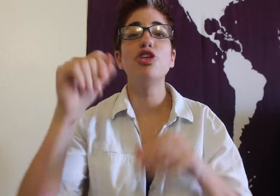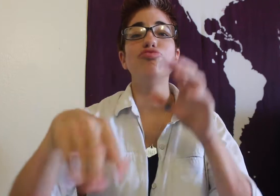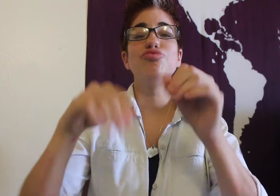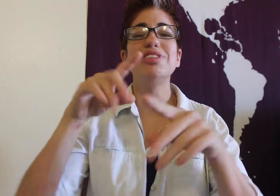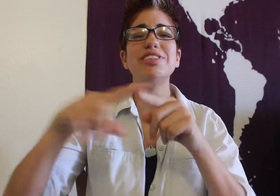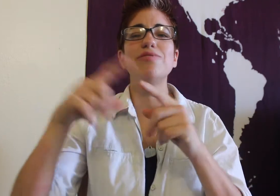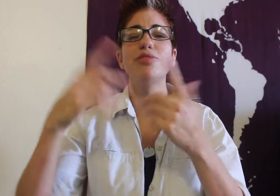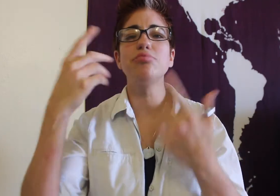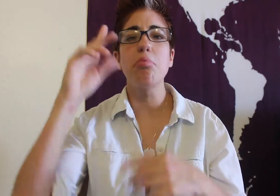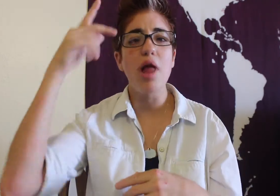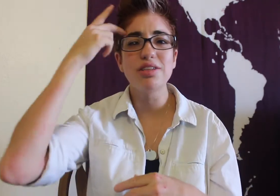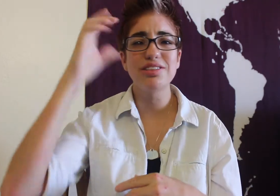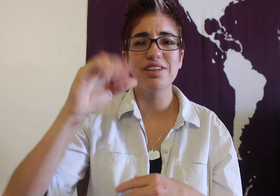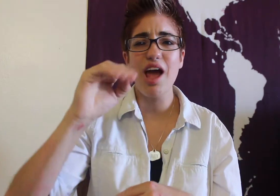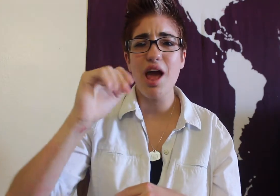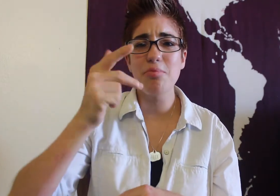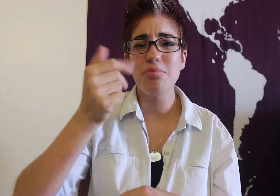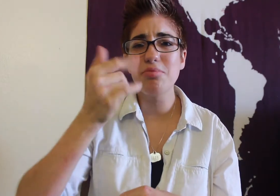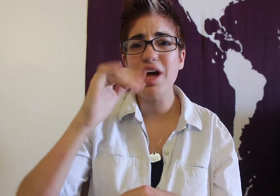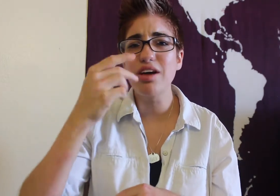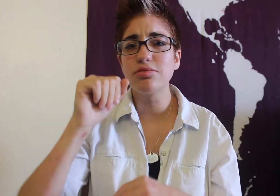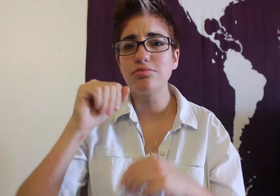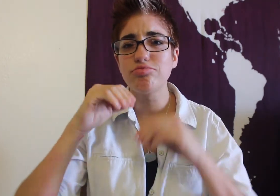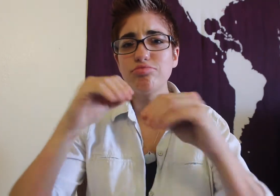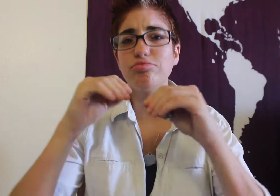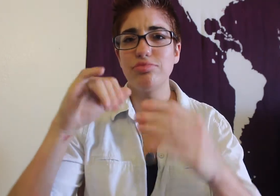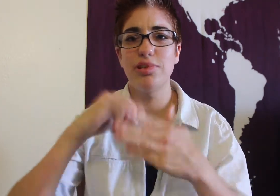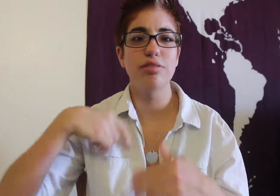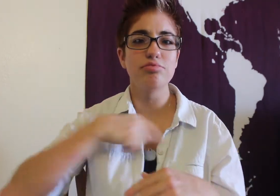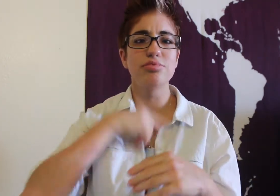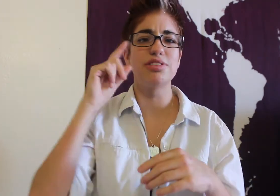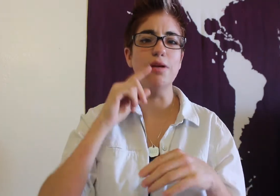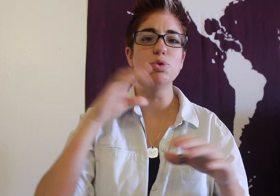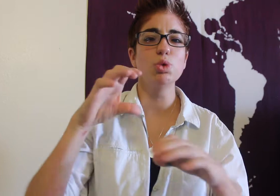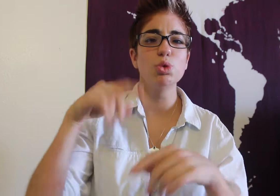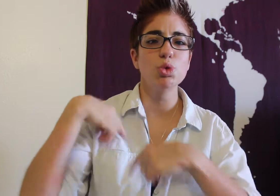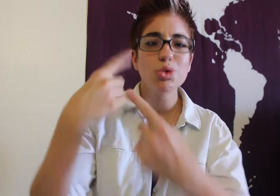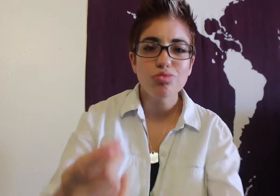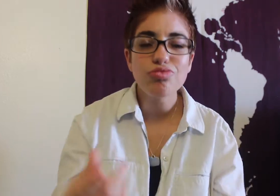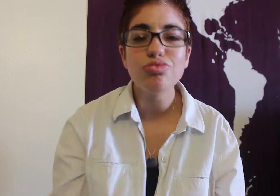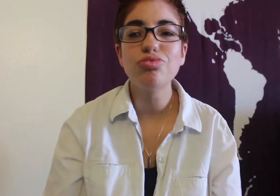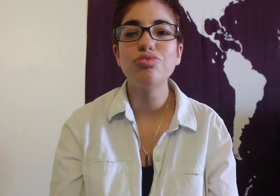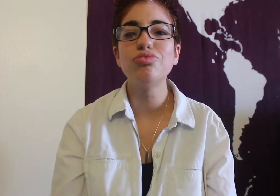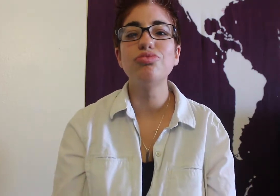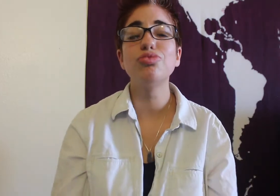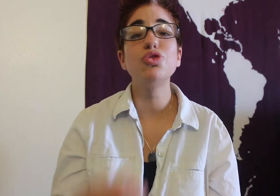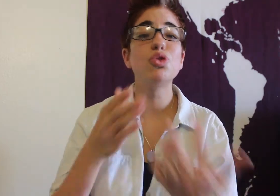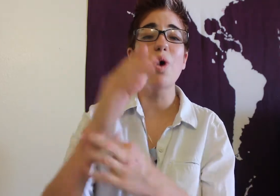I will also share some political campaigns that are being made with ASL.